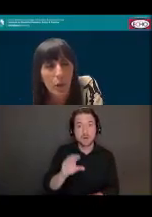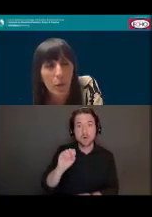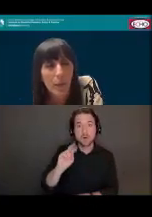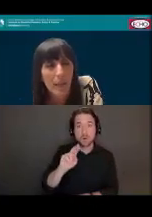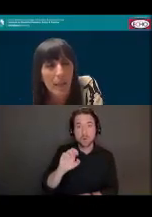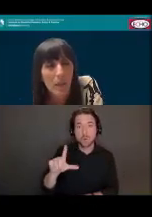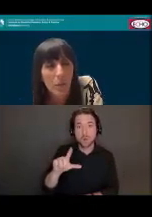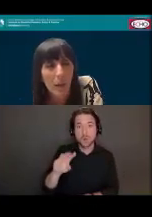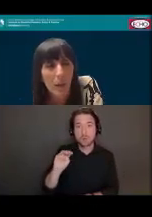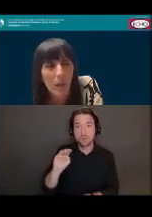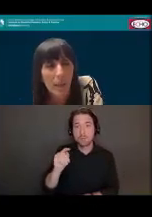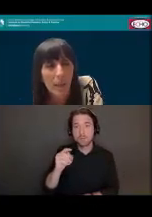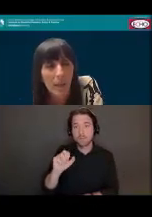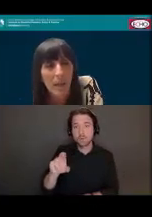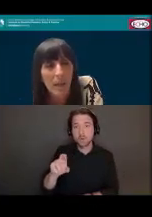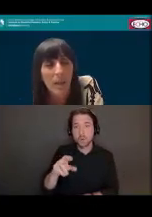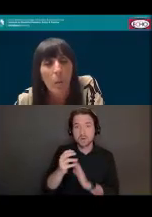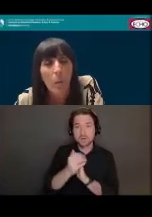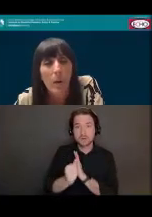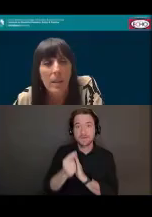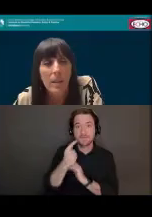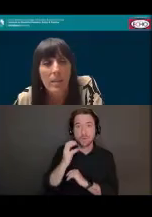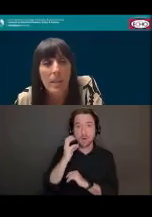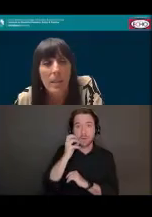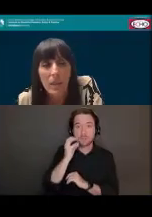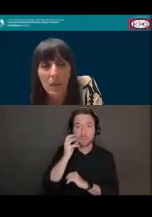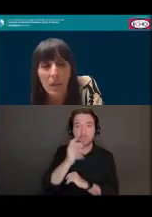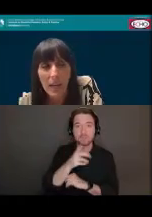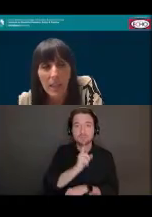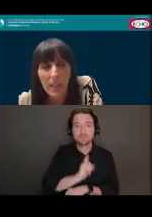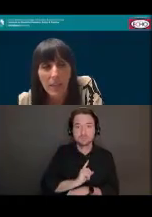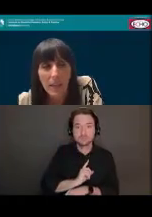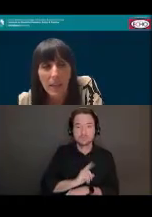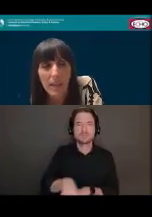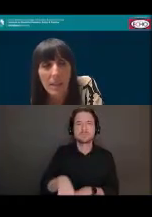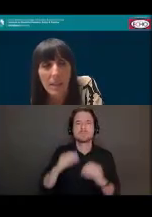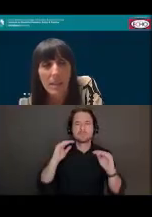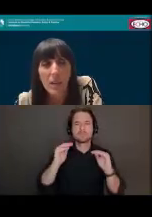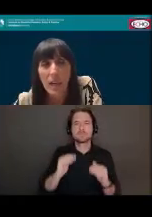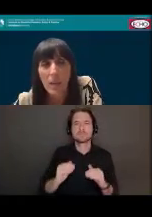chewing and swallowing? What are some sensory activities to help